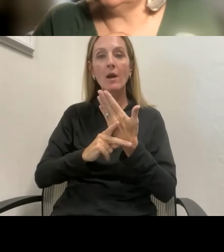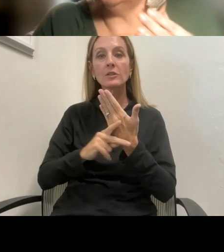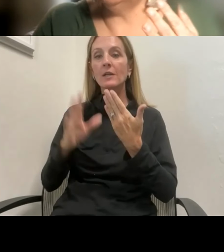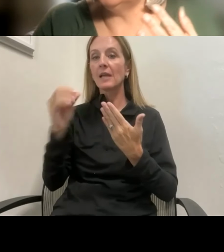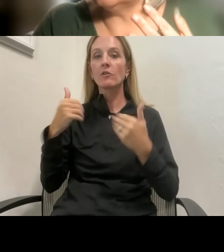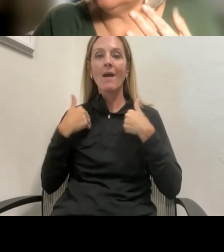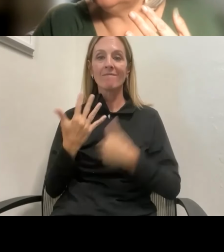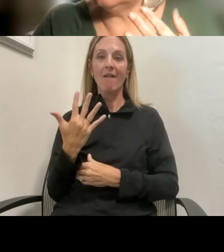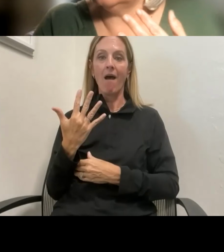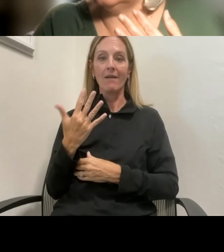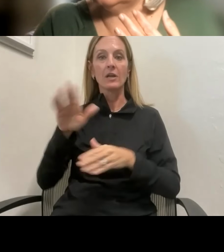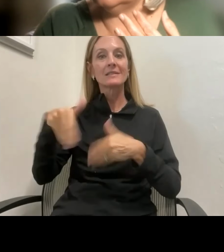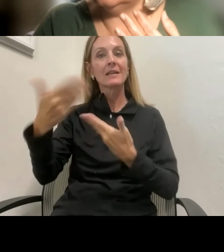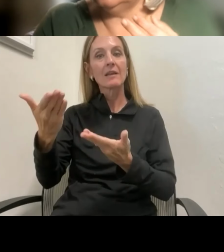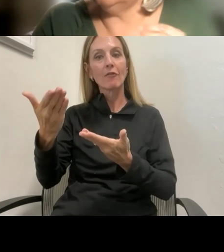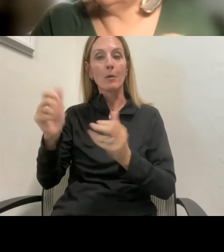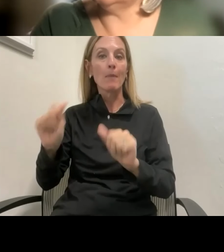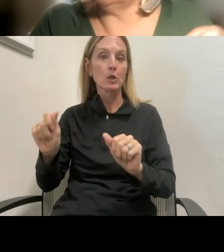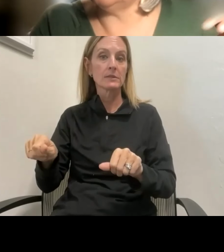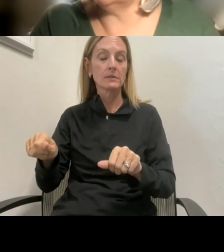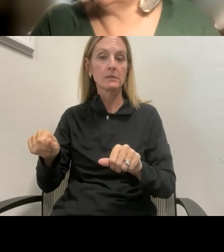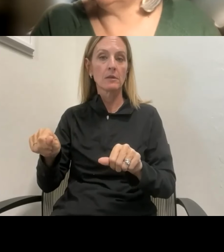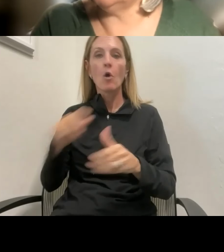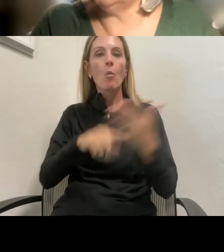know what those five deliverables are and how they link back to the plan.